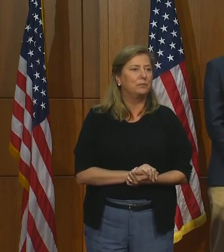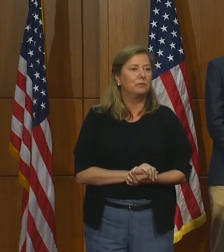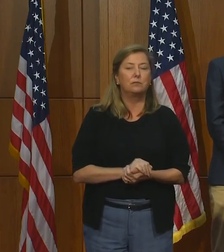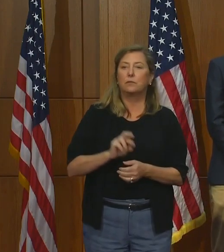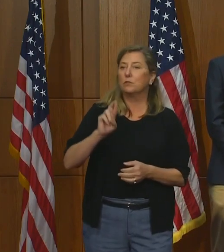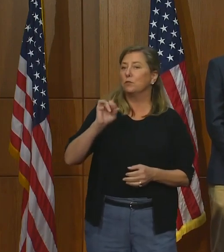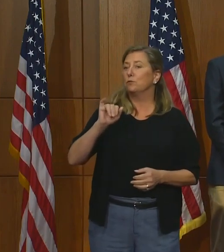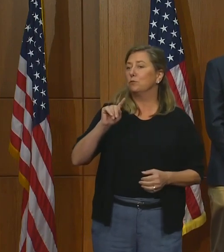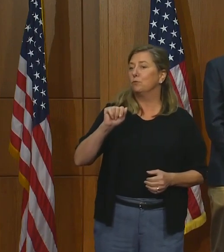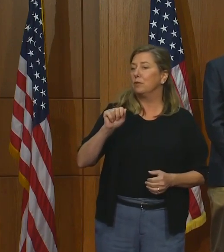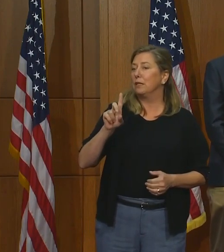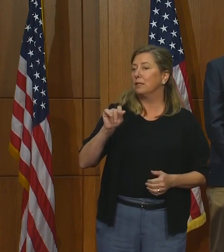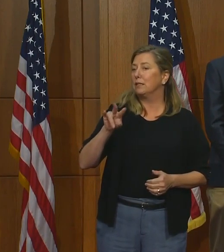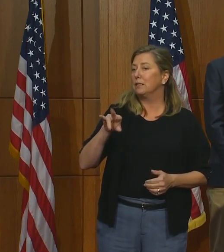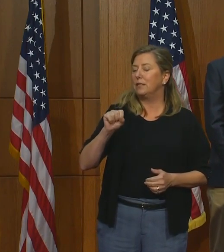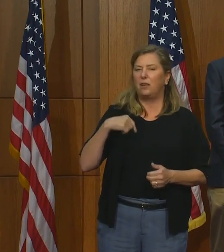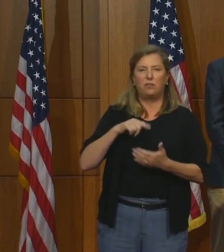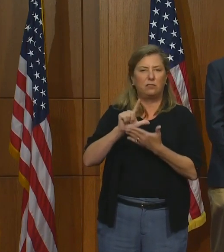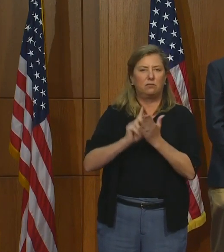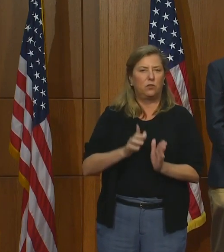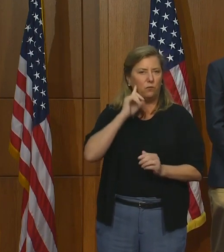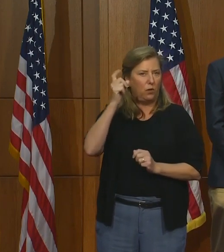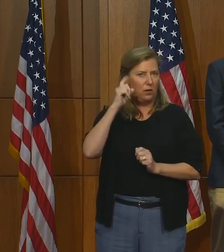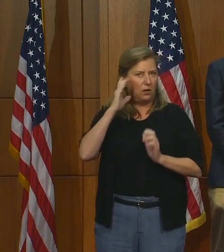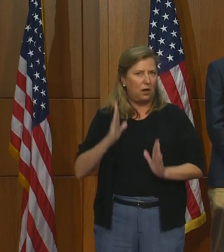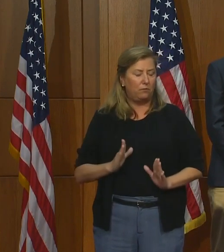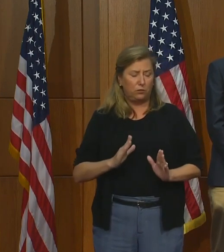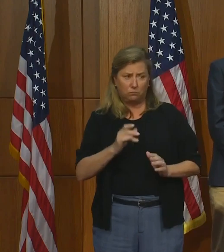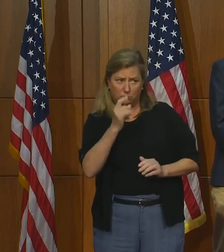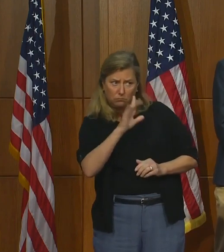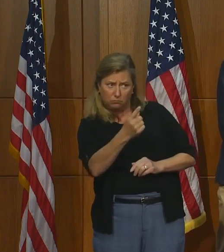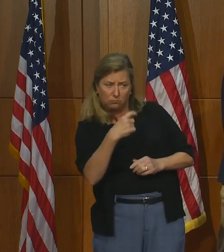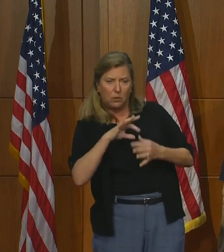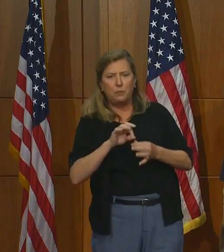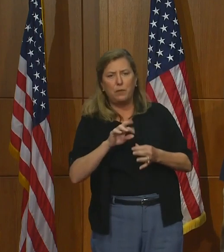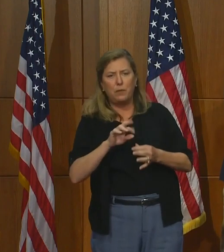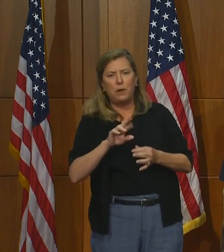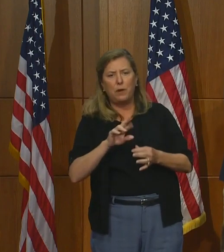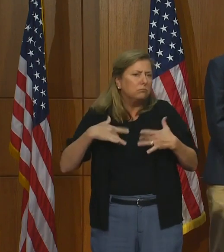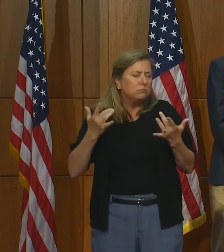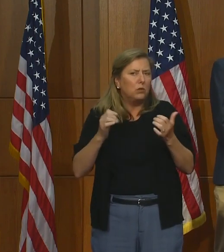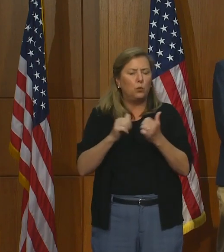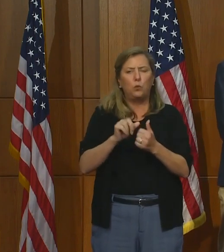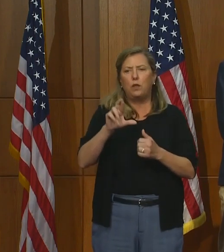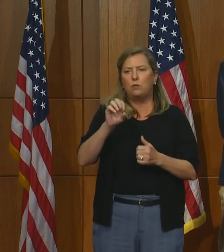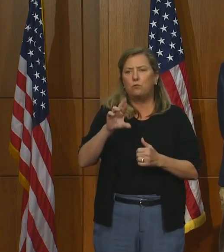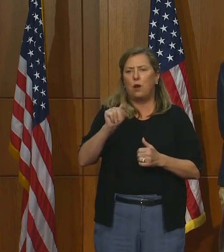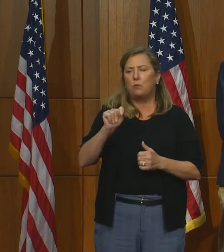THANK YOU GOVERNOR. WE TODAY THIS COUNCIL FOR THE GOVERNOR